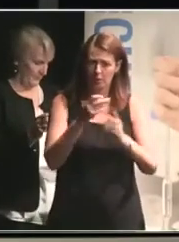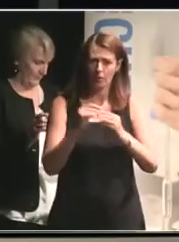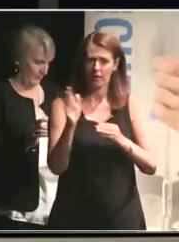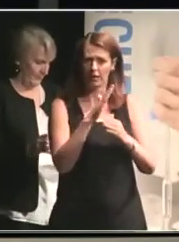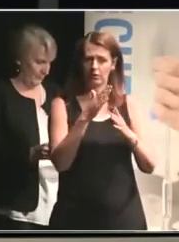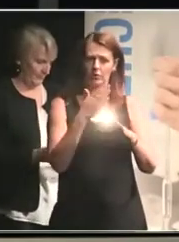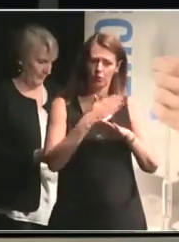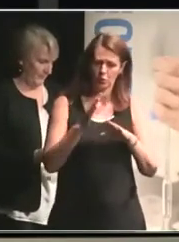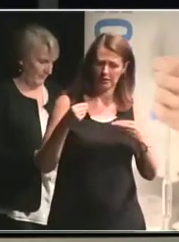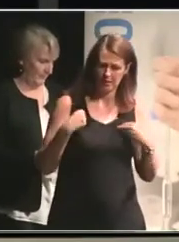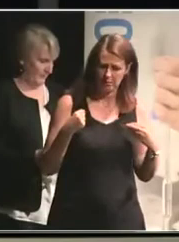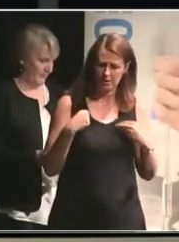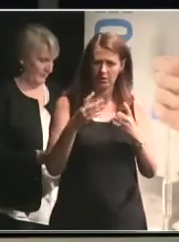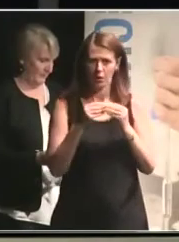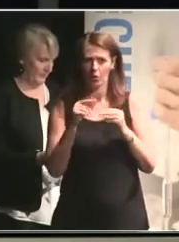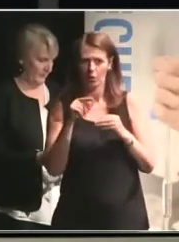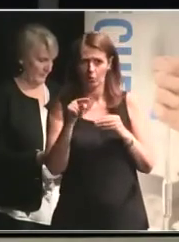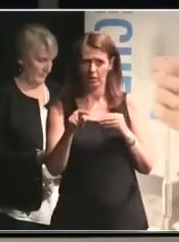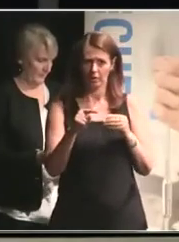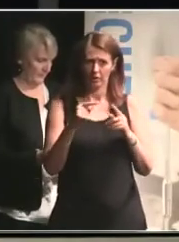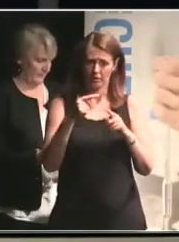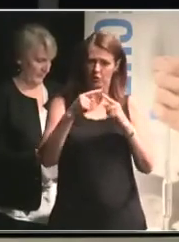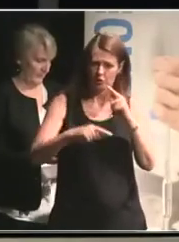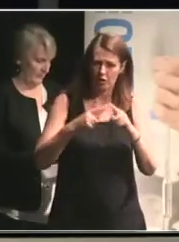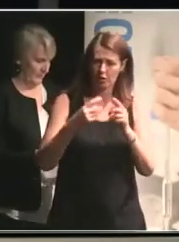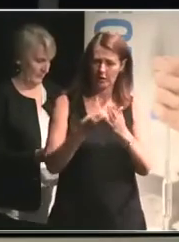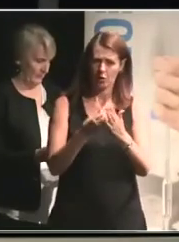are coming through with the circular economy or do you see a positive trend in in that respect?